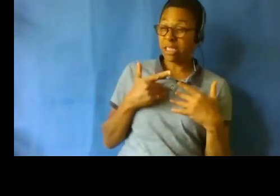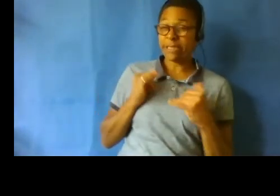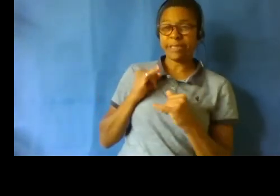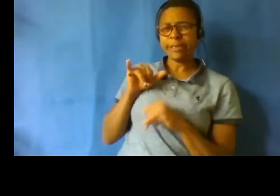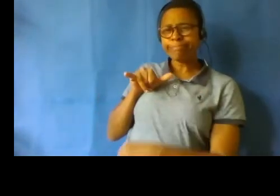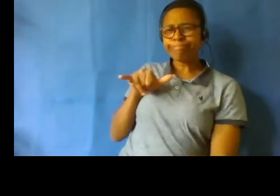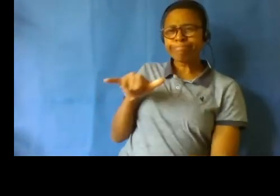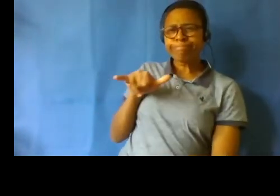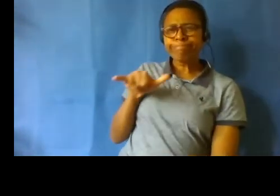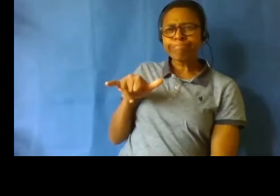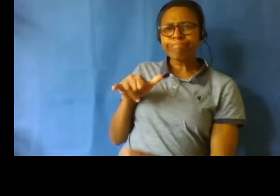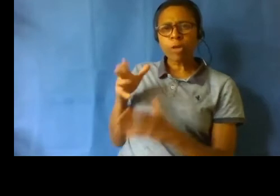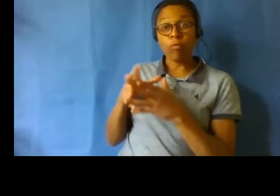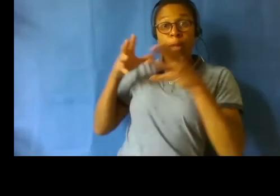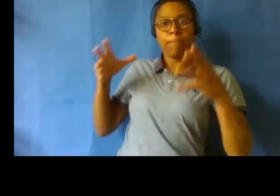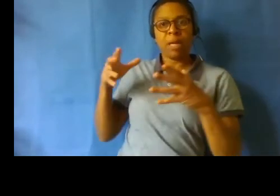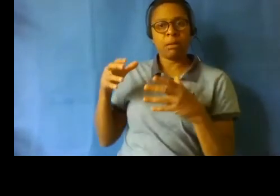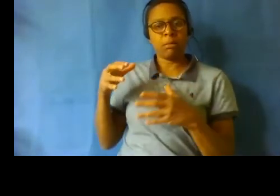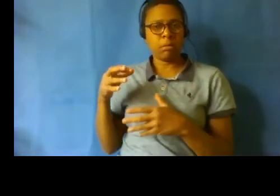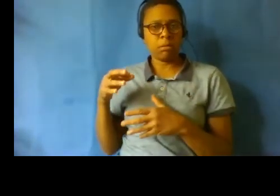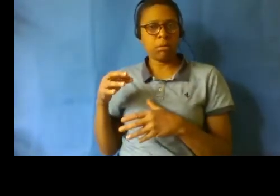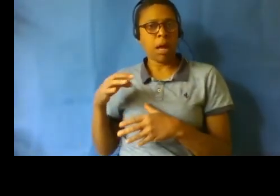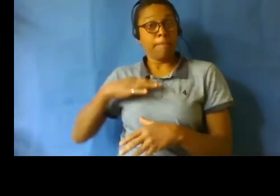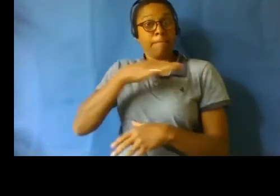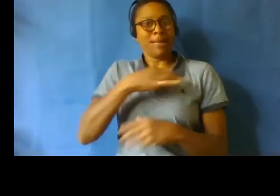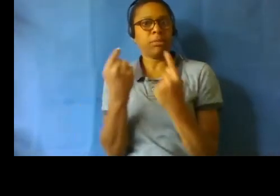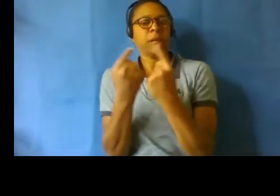really like medication mum doesn't even like taking painkillers they think